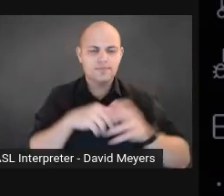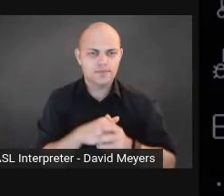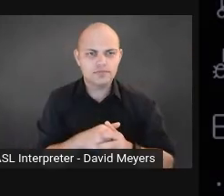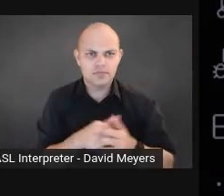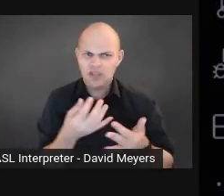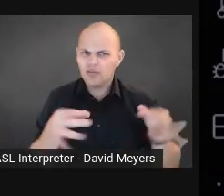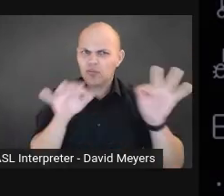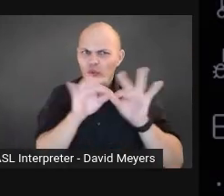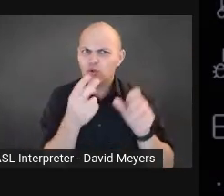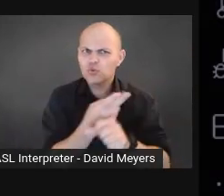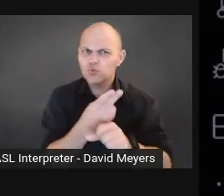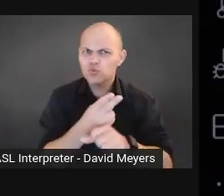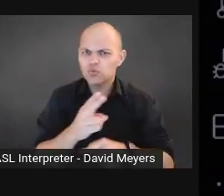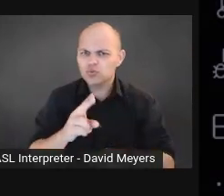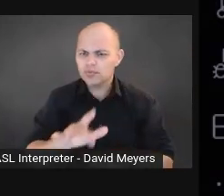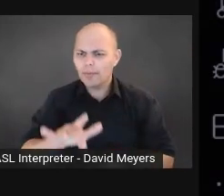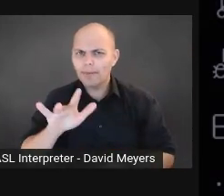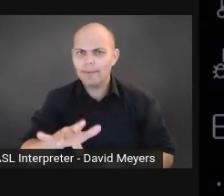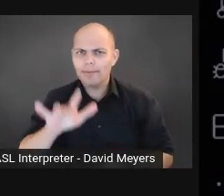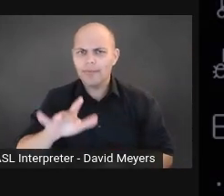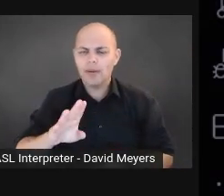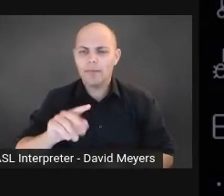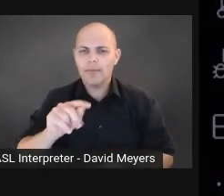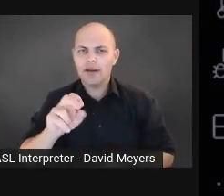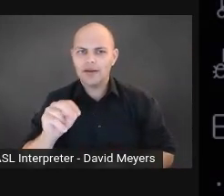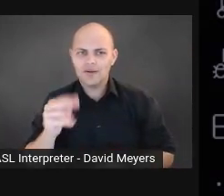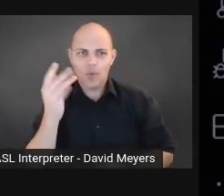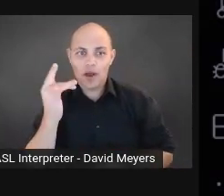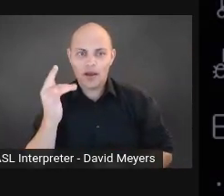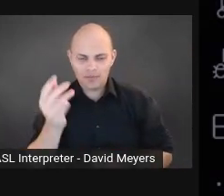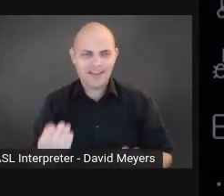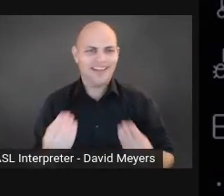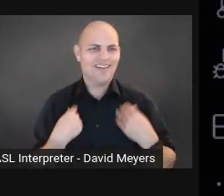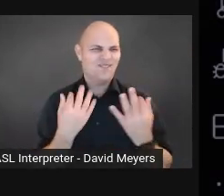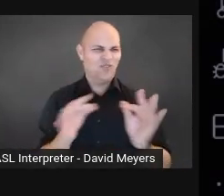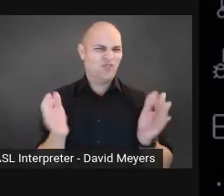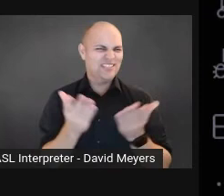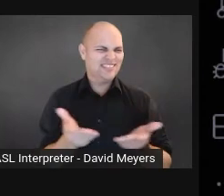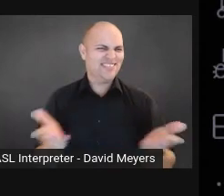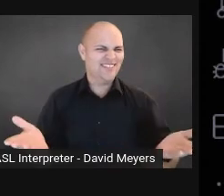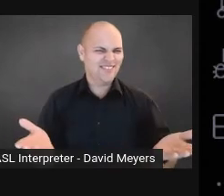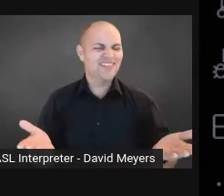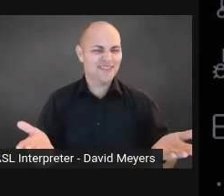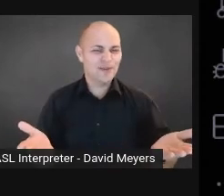We will talk about this more later, but we get some free stuff because it's a button. And the type is being declared.